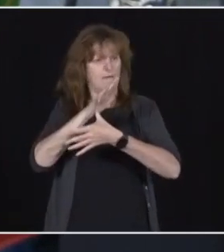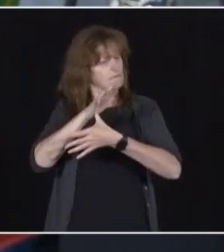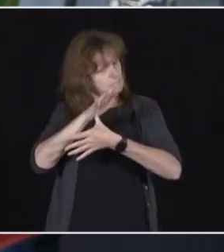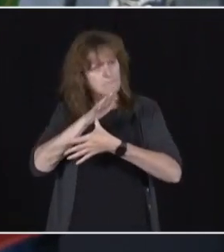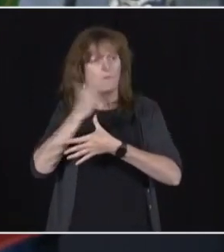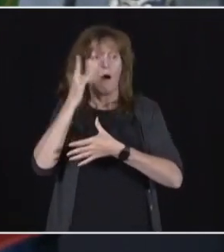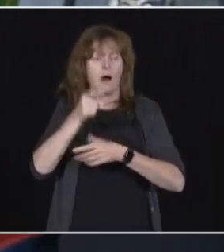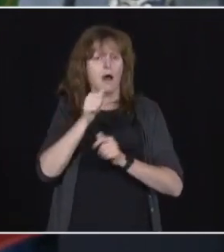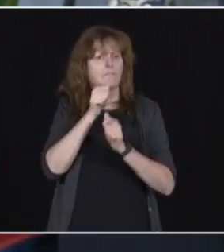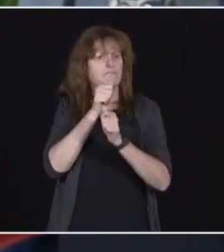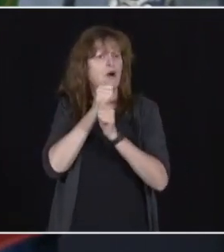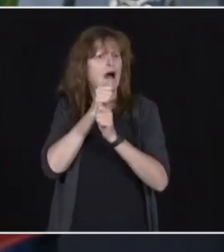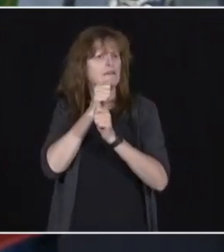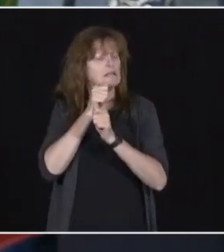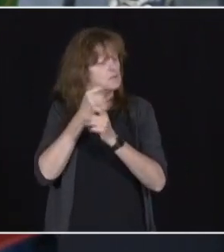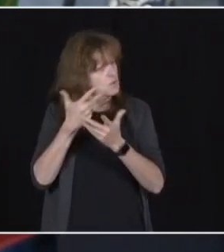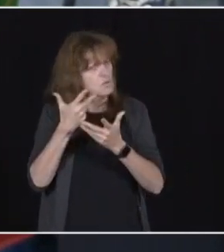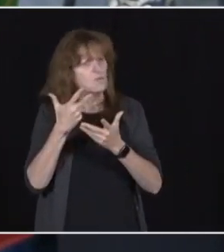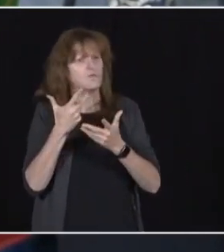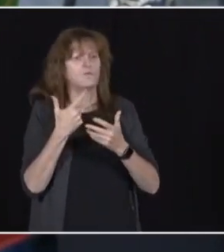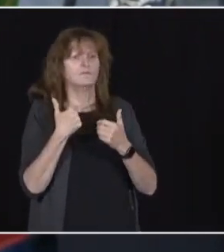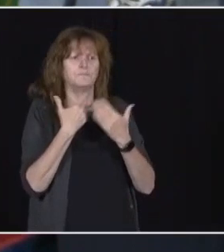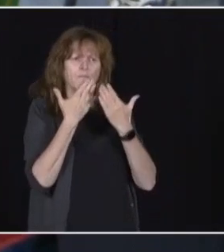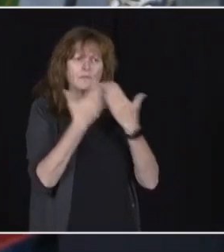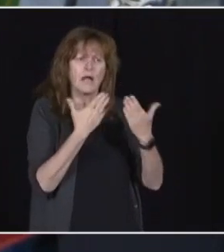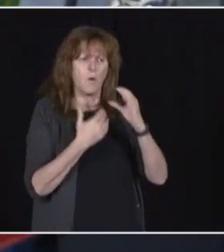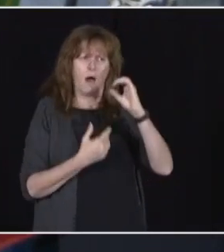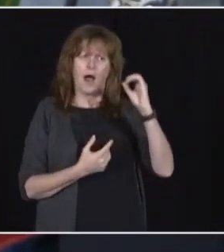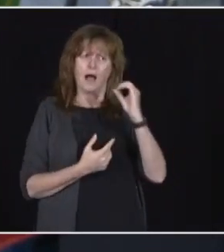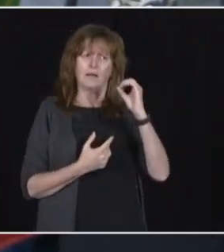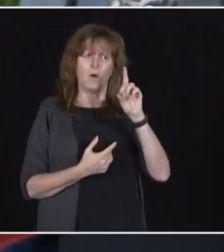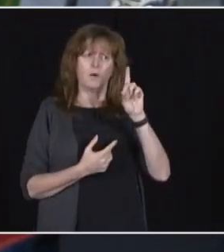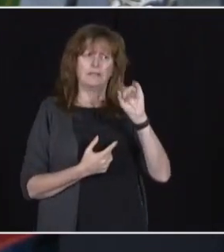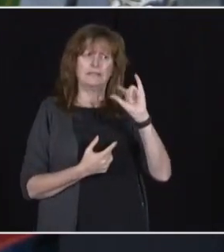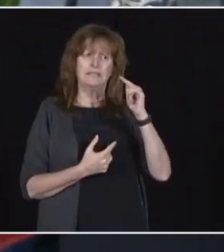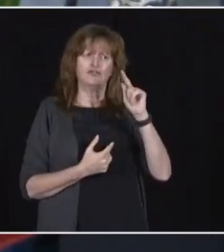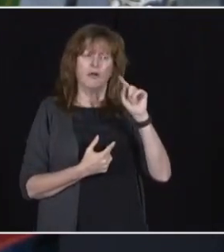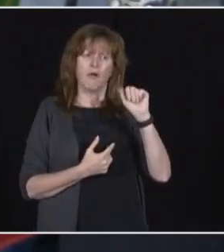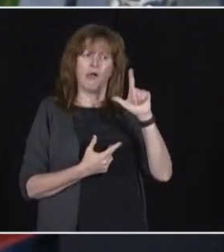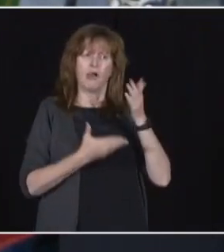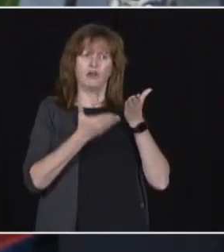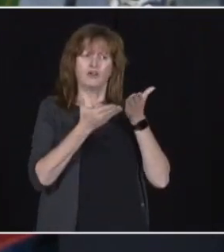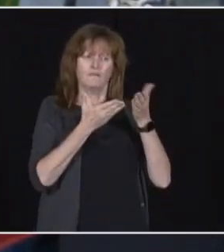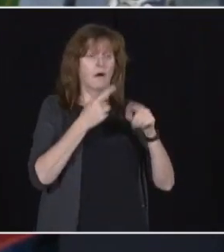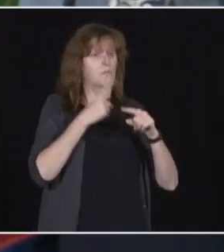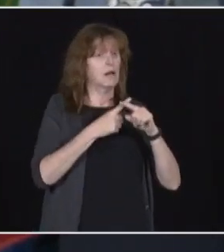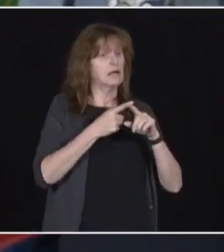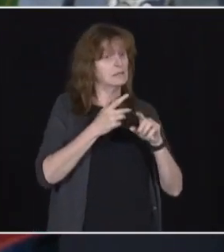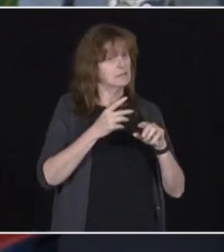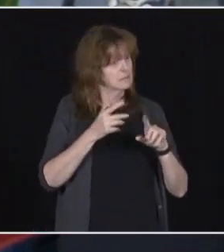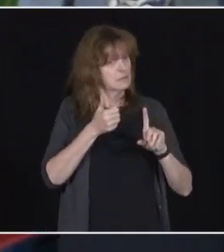I have to recognize the folks at the Ontario digital service and our chief digital officer, Hillary. And the incredible volunteers from shopper five